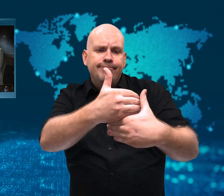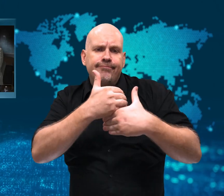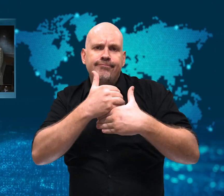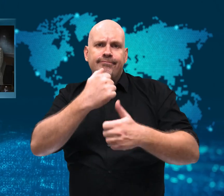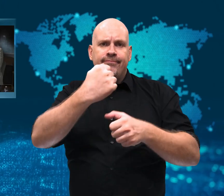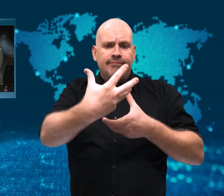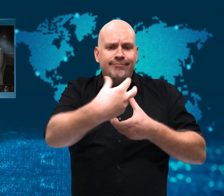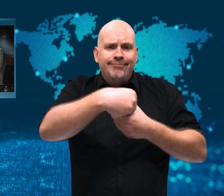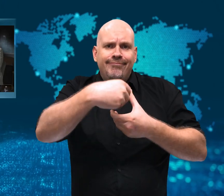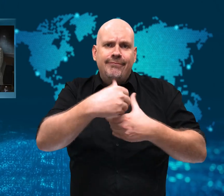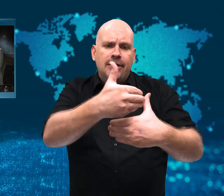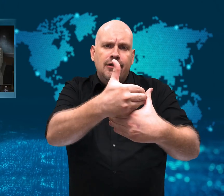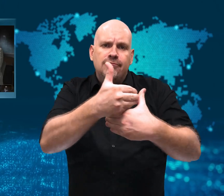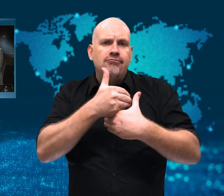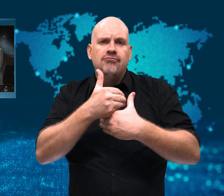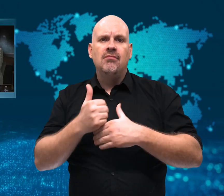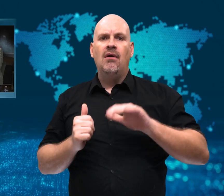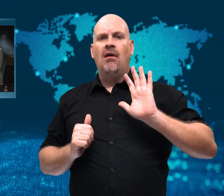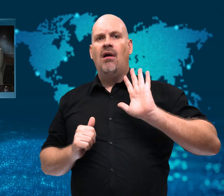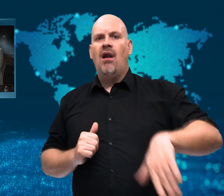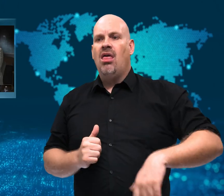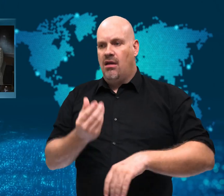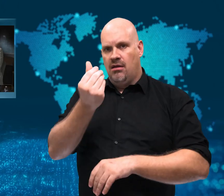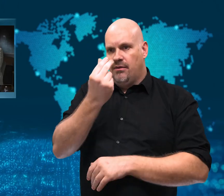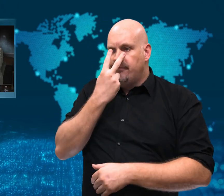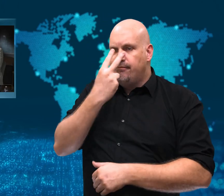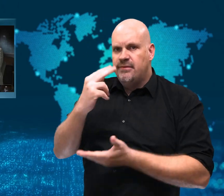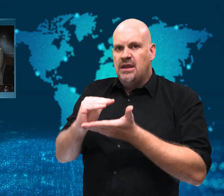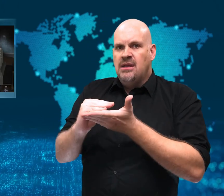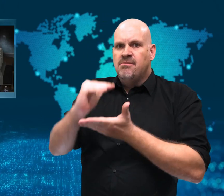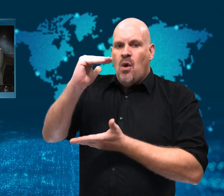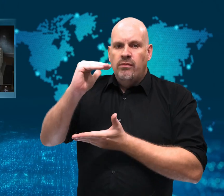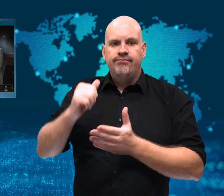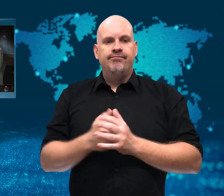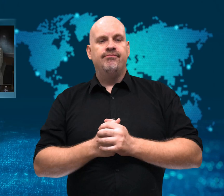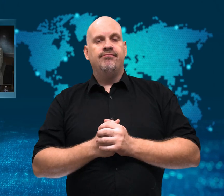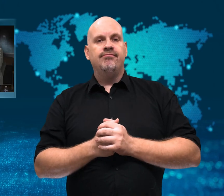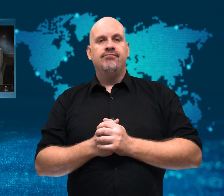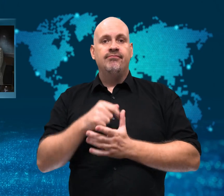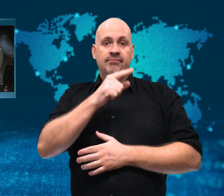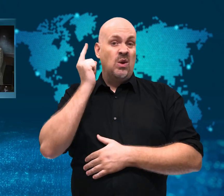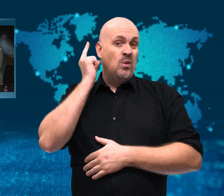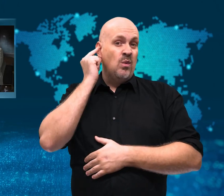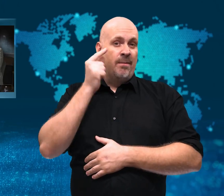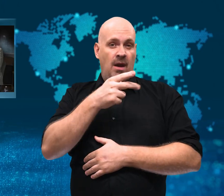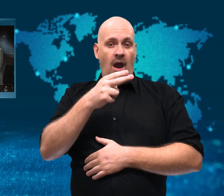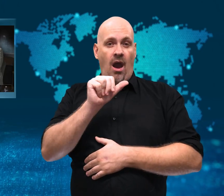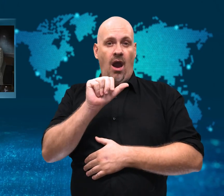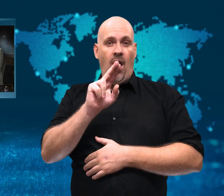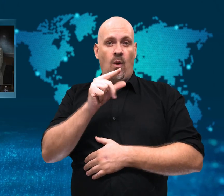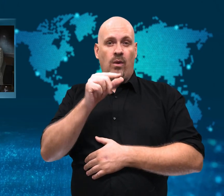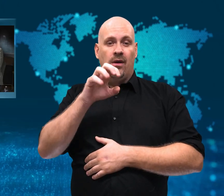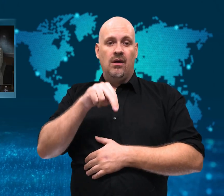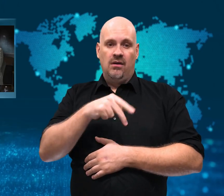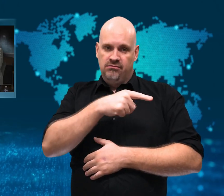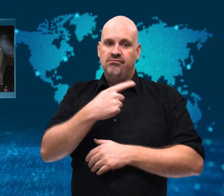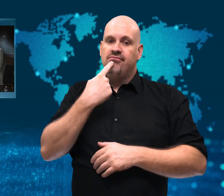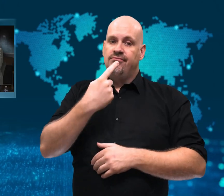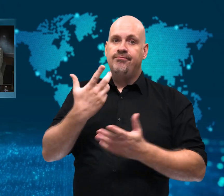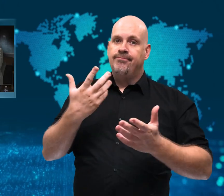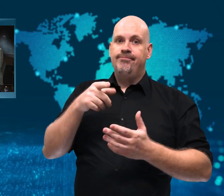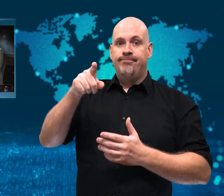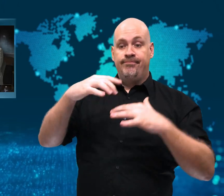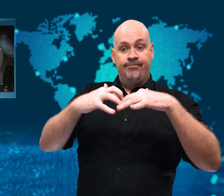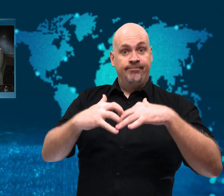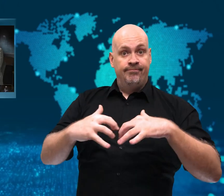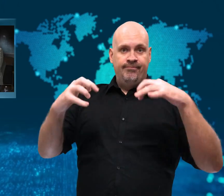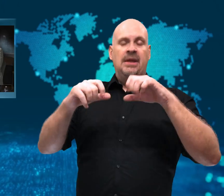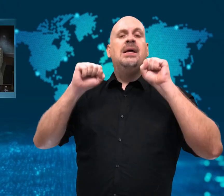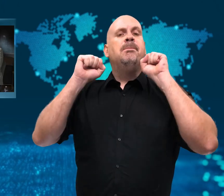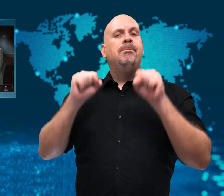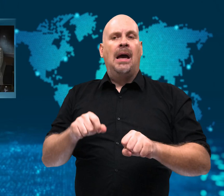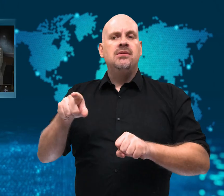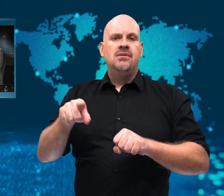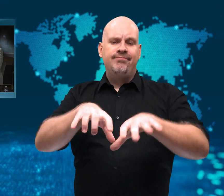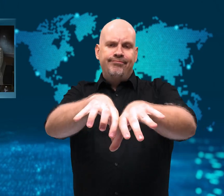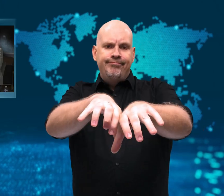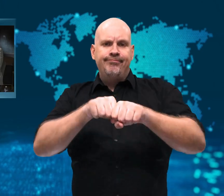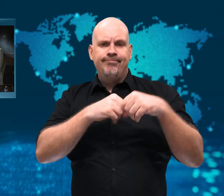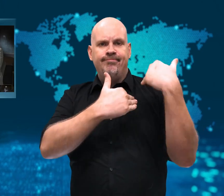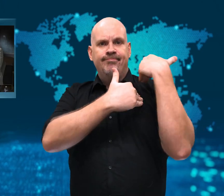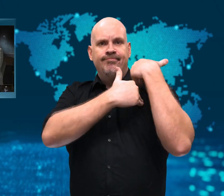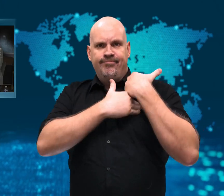Ms. Haugen believes the government needs to step in and create